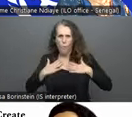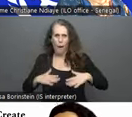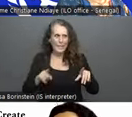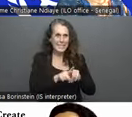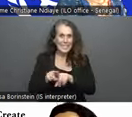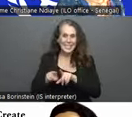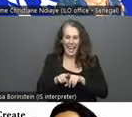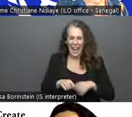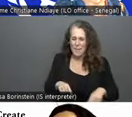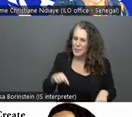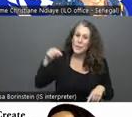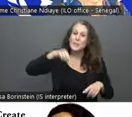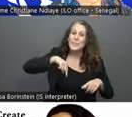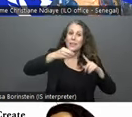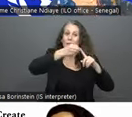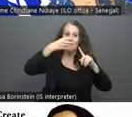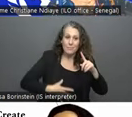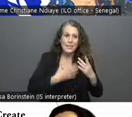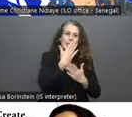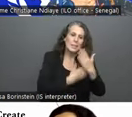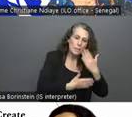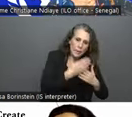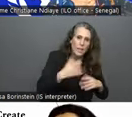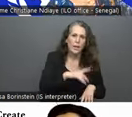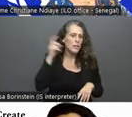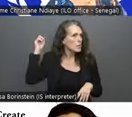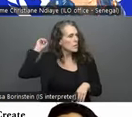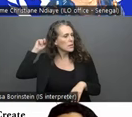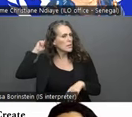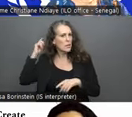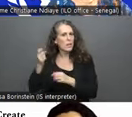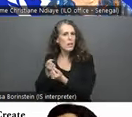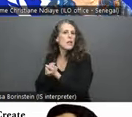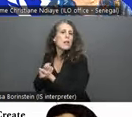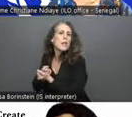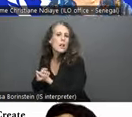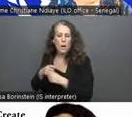on disabilities as well as unconscious bias and micro aggressions specific initiatives,